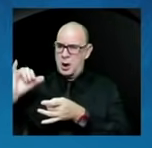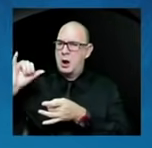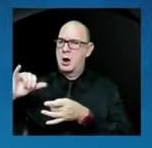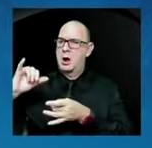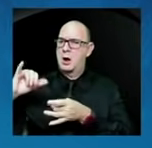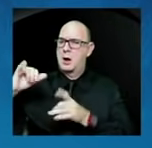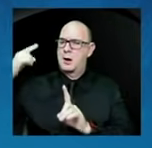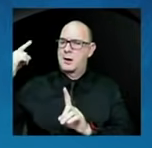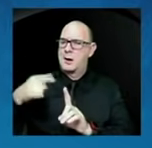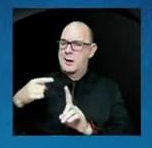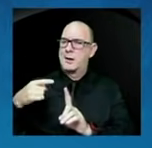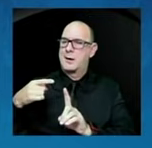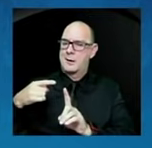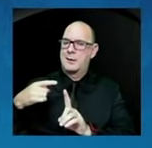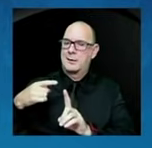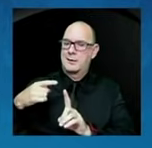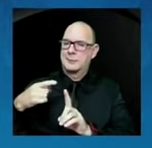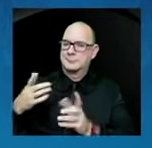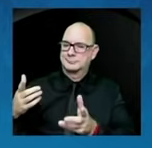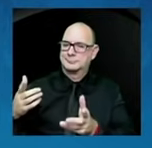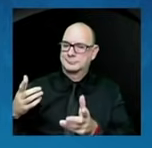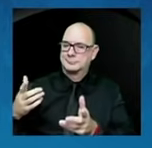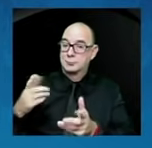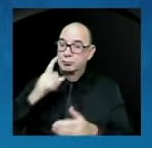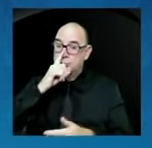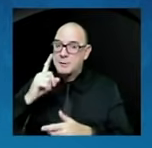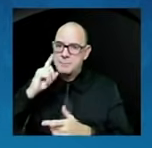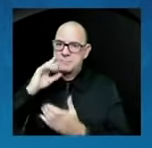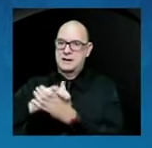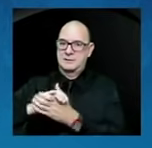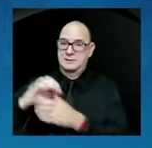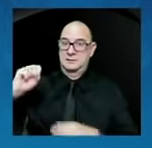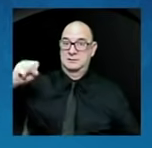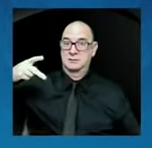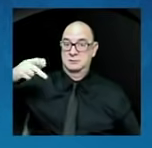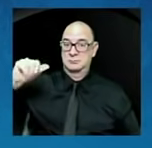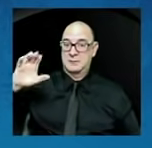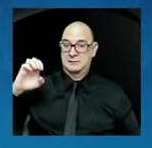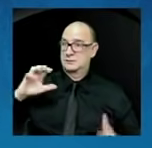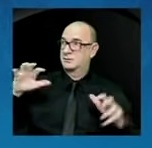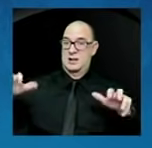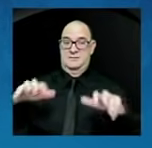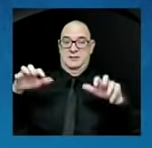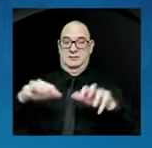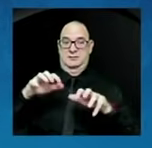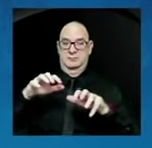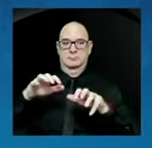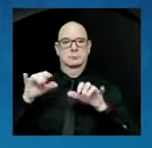SO HERE'S THE BOTTOLINE.